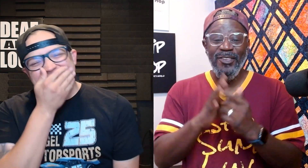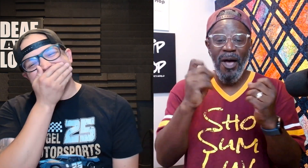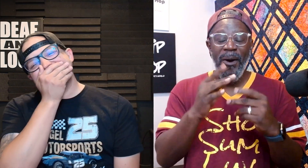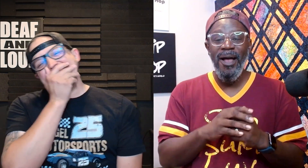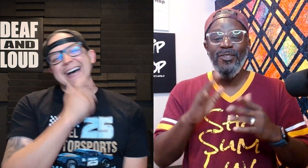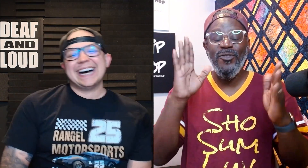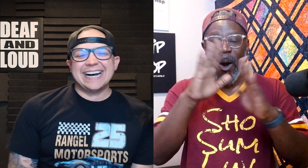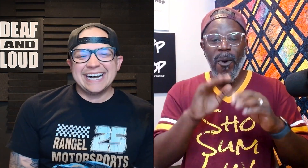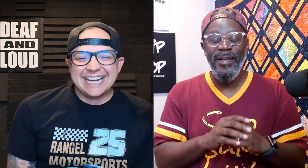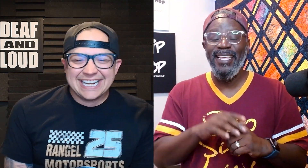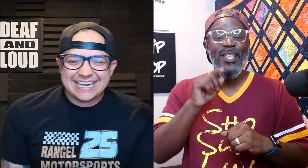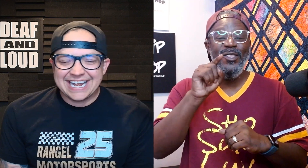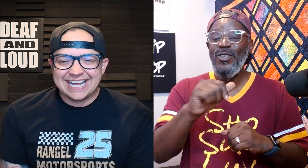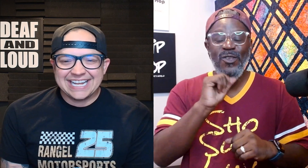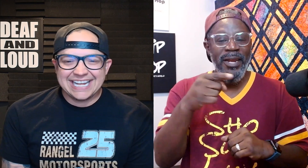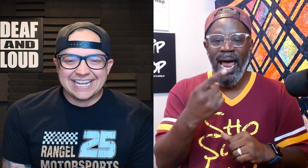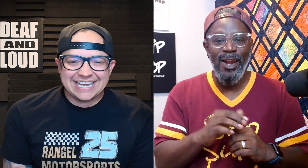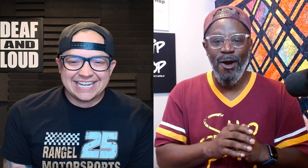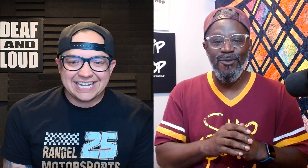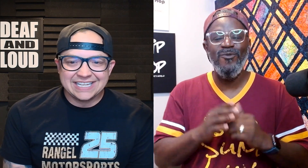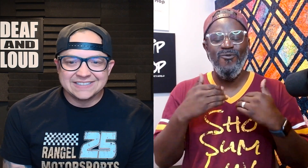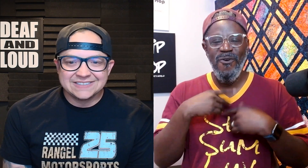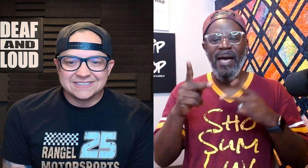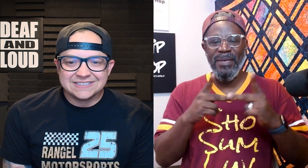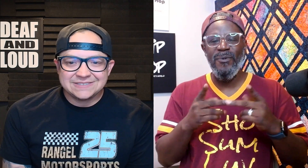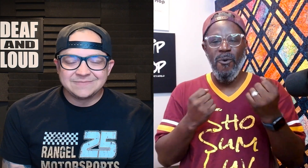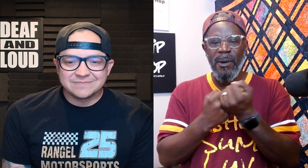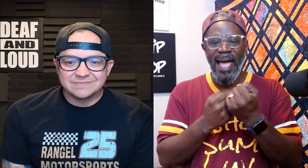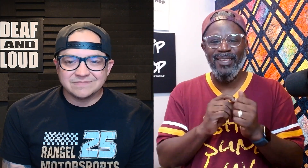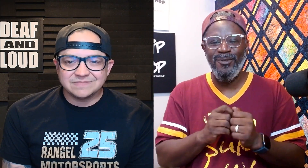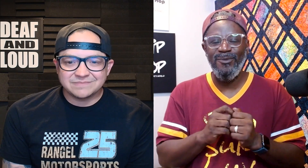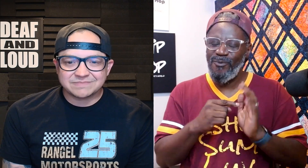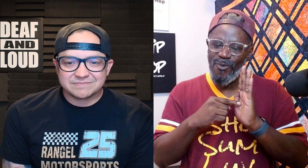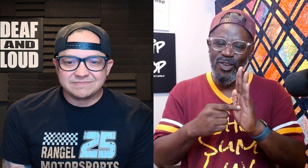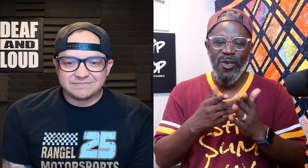So don't worry, you're not alone! You have people who will back you, who will show you